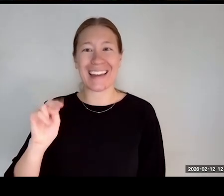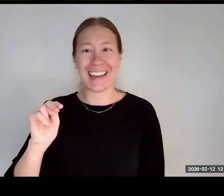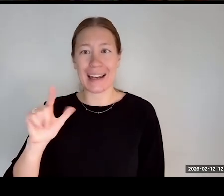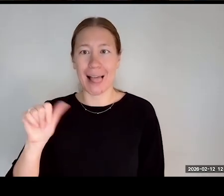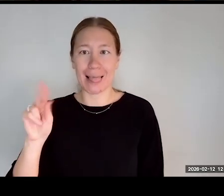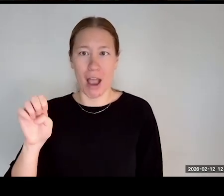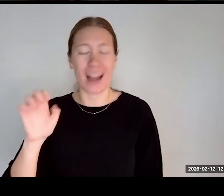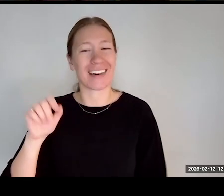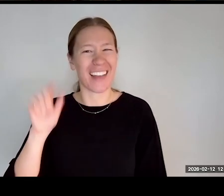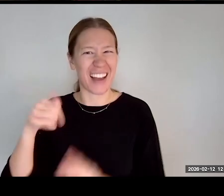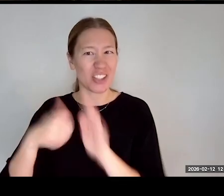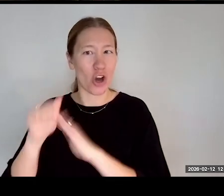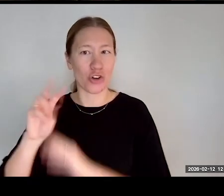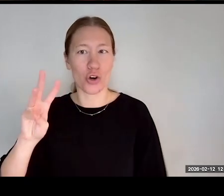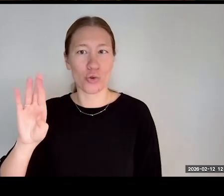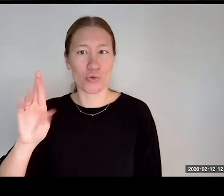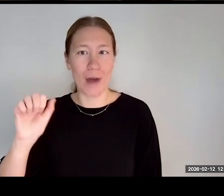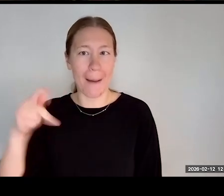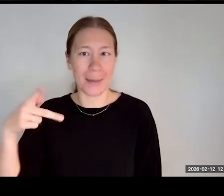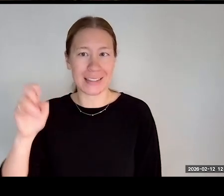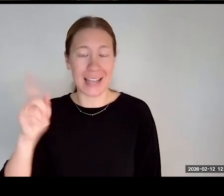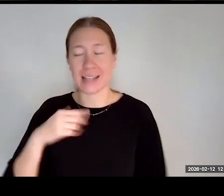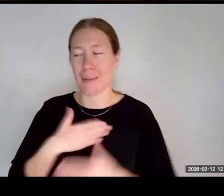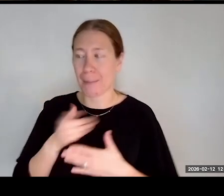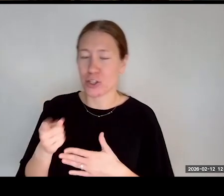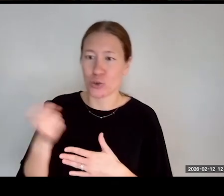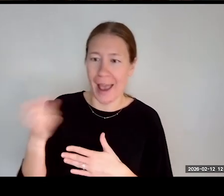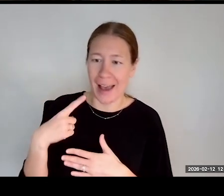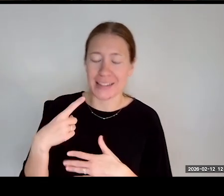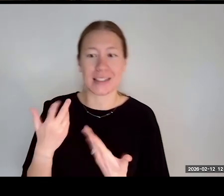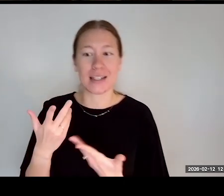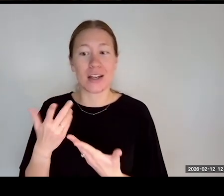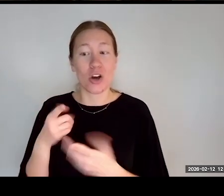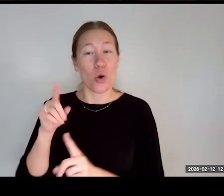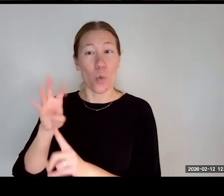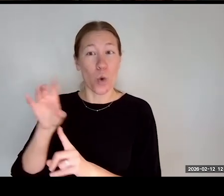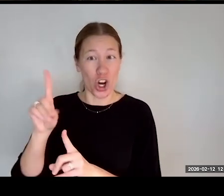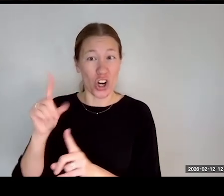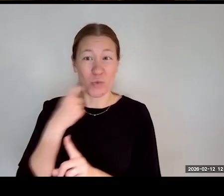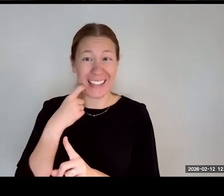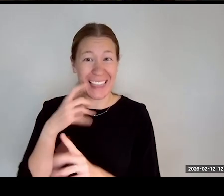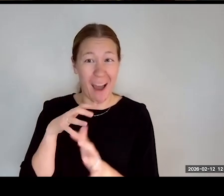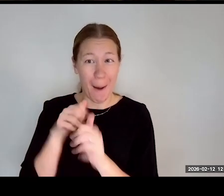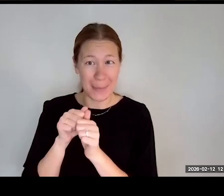in order for it to be read at the right place. I'm so glad you mentioned this, because word recently updated it and when you set things to inline,